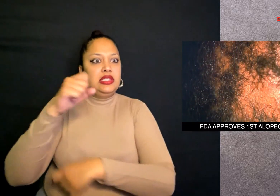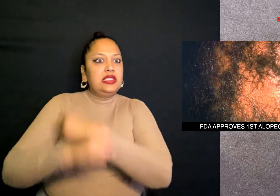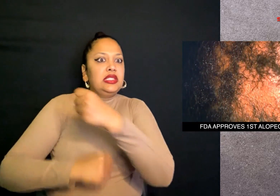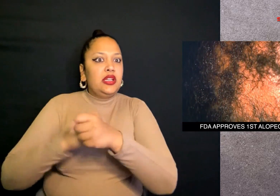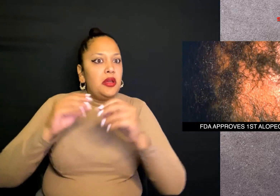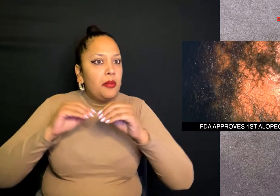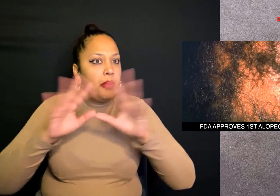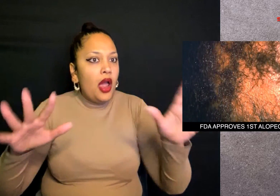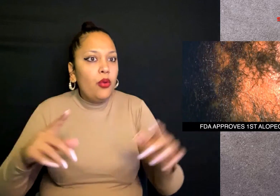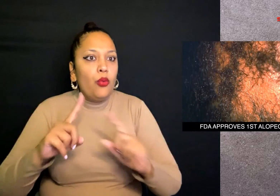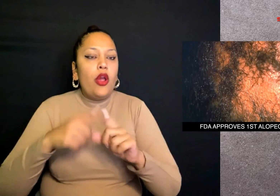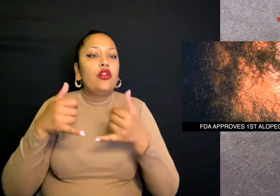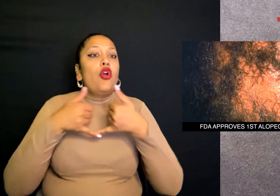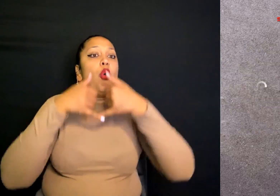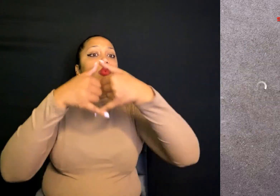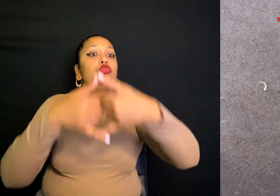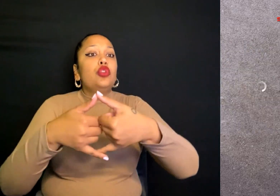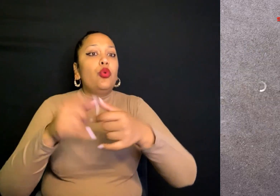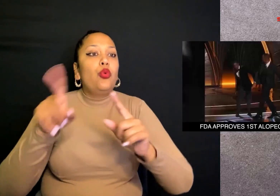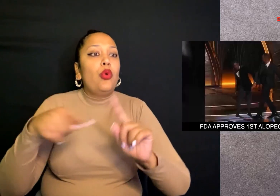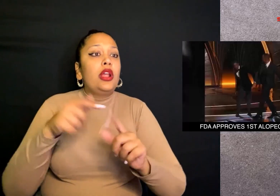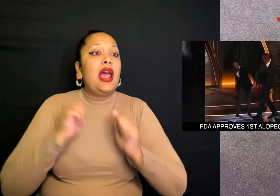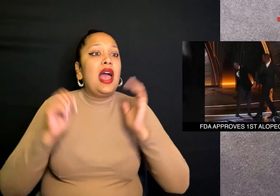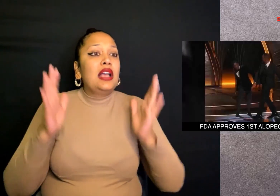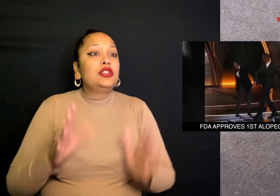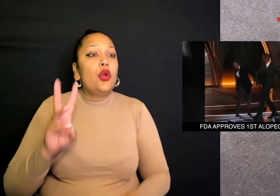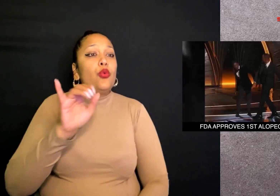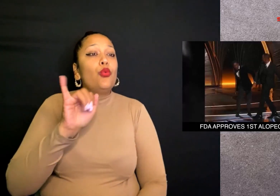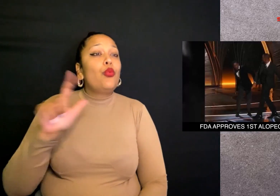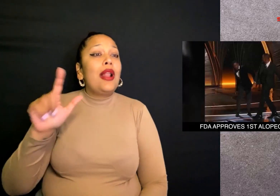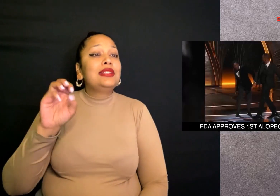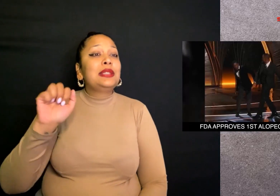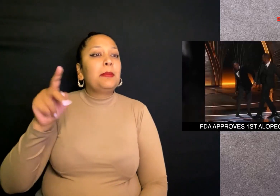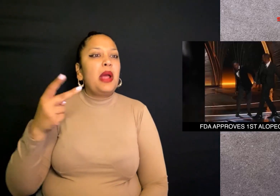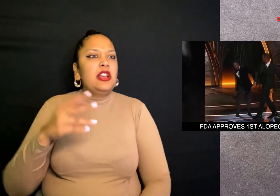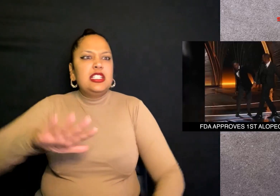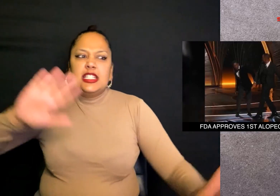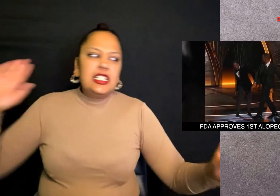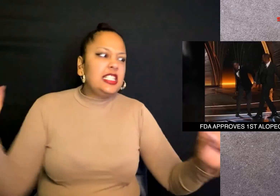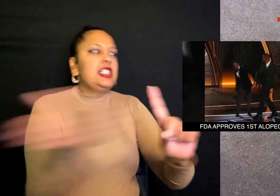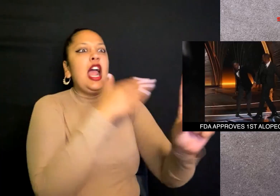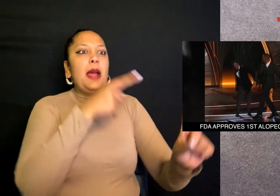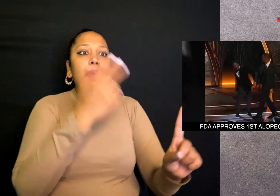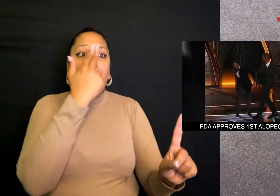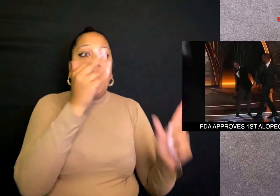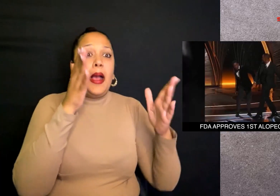alopecia gained national attention earlier this year during the Oscars when actor Will